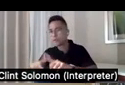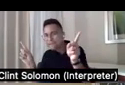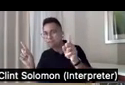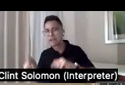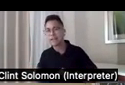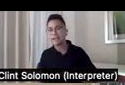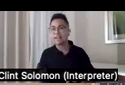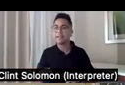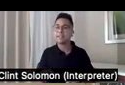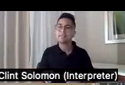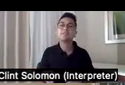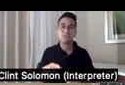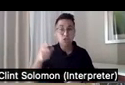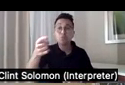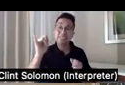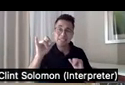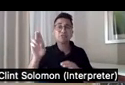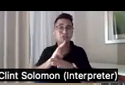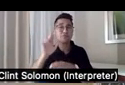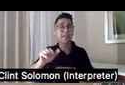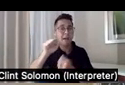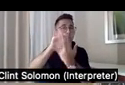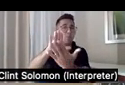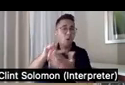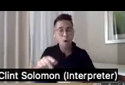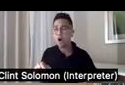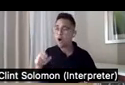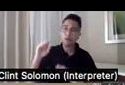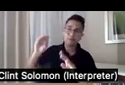it but you're still going to use that and you'll give them another opportunity but for a brief time